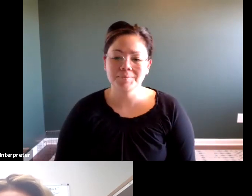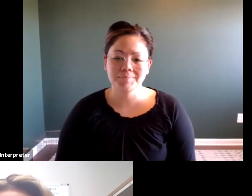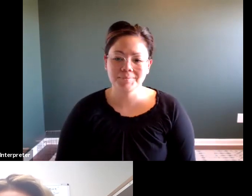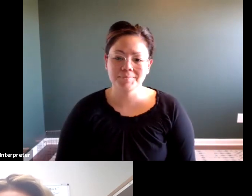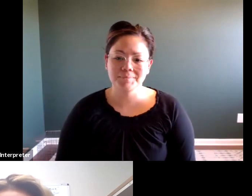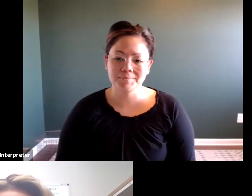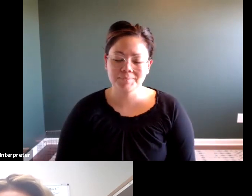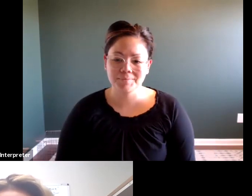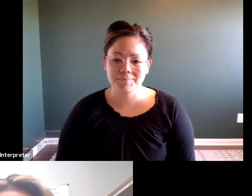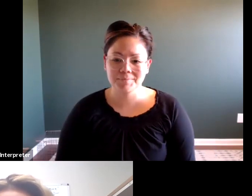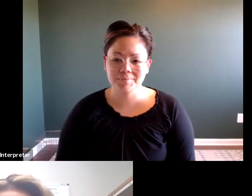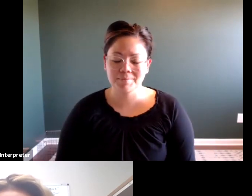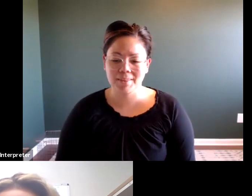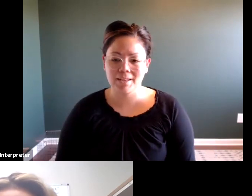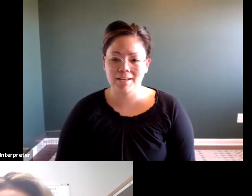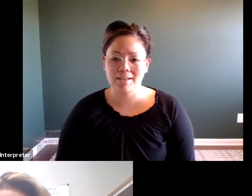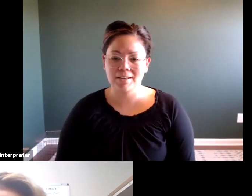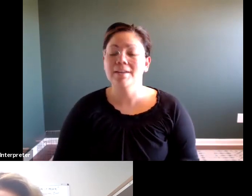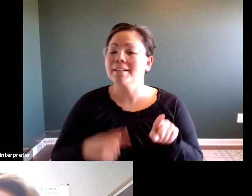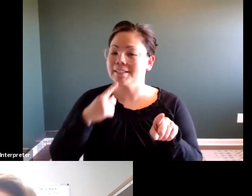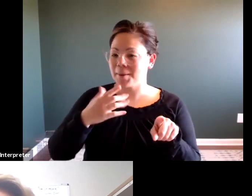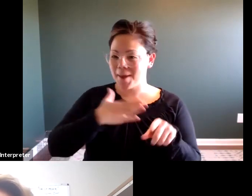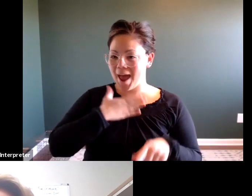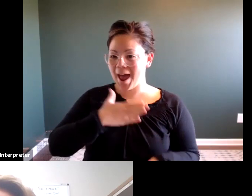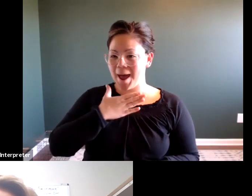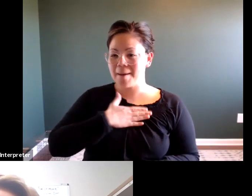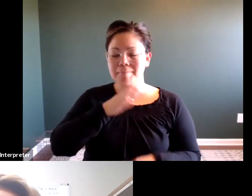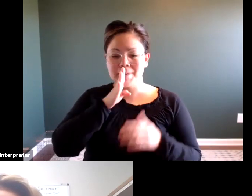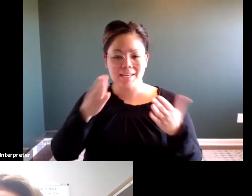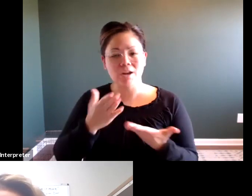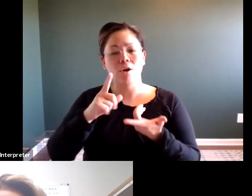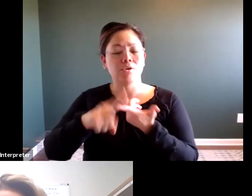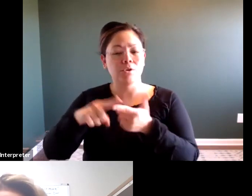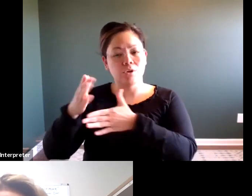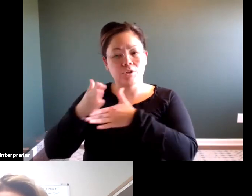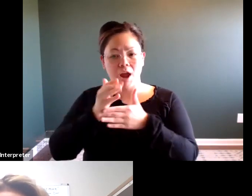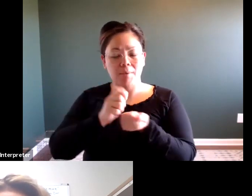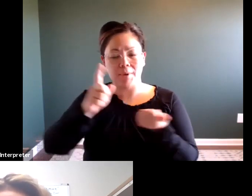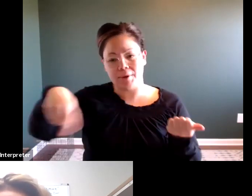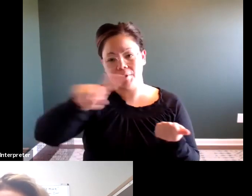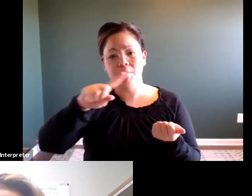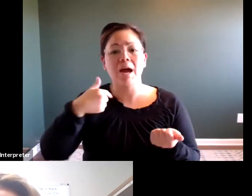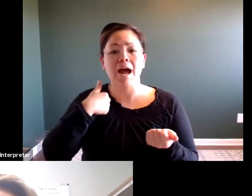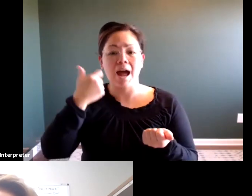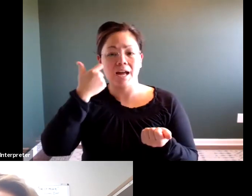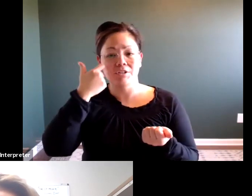to be here and talk to you. I shared with the team here